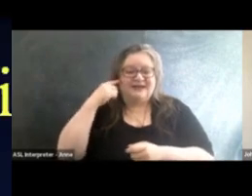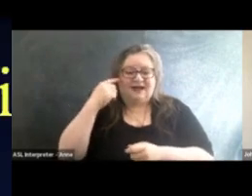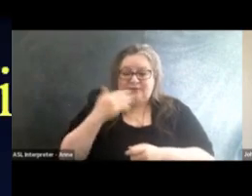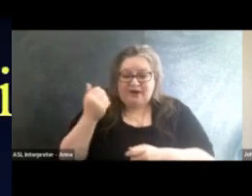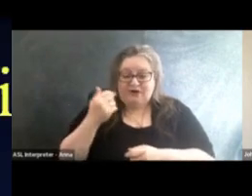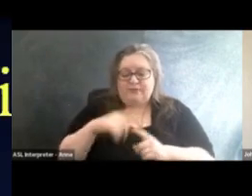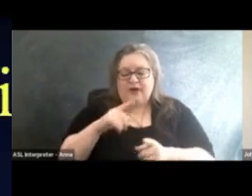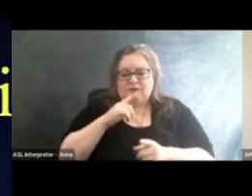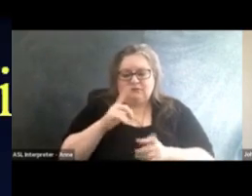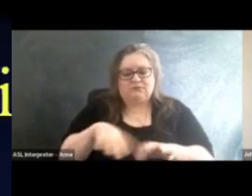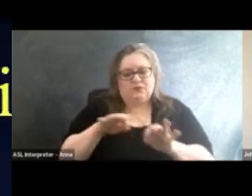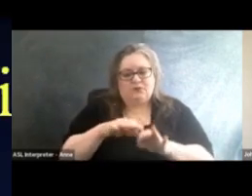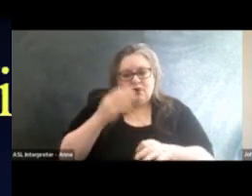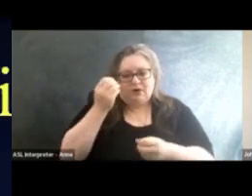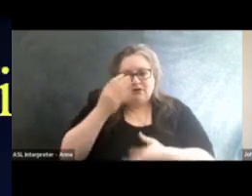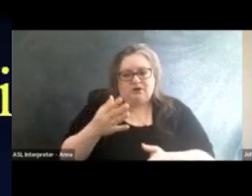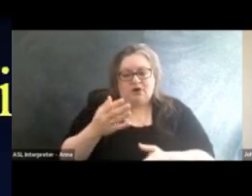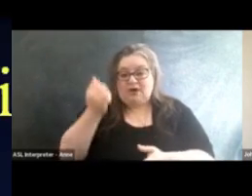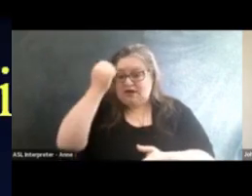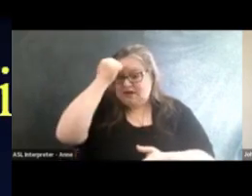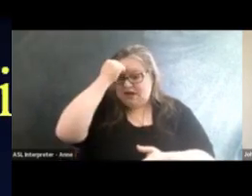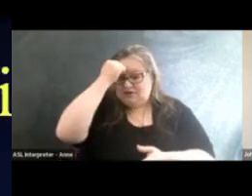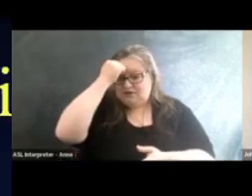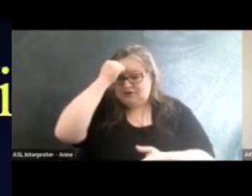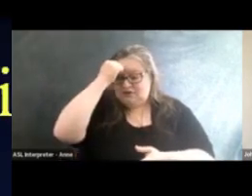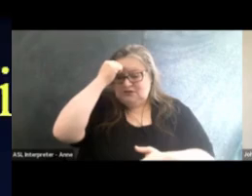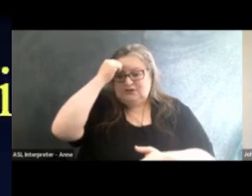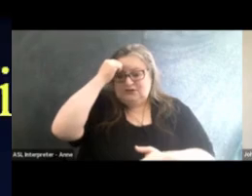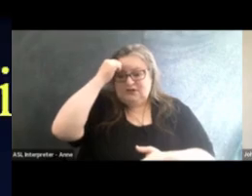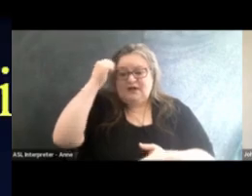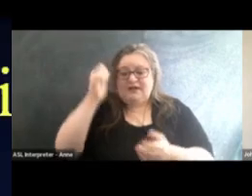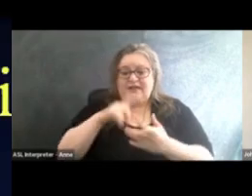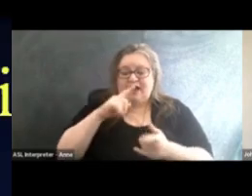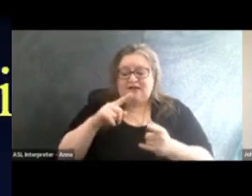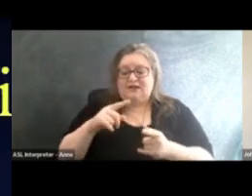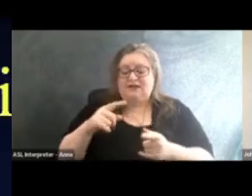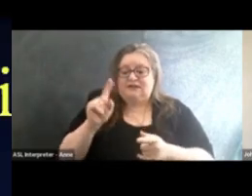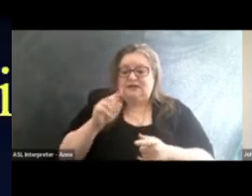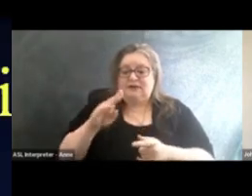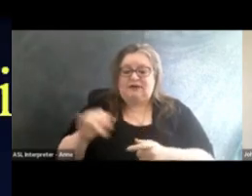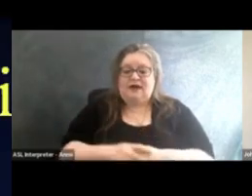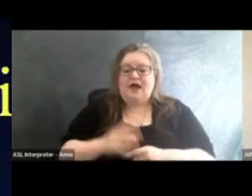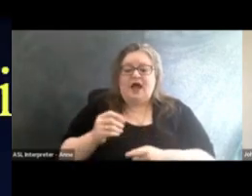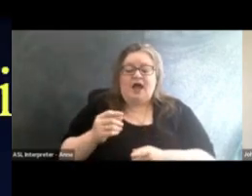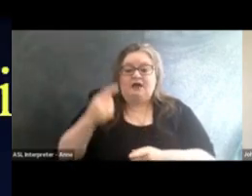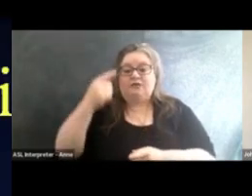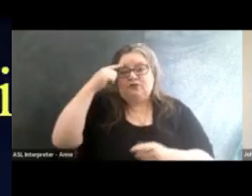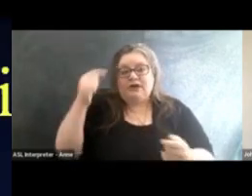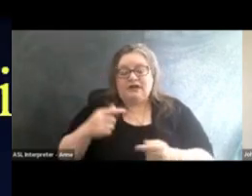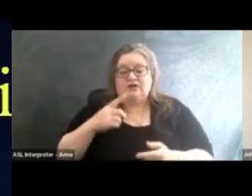it is important to know a concussion is a traumatic brain injury, and traumatic brain injuries, as I've implied, very